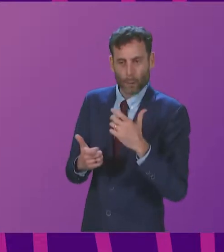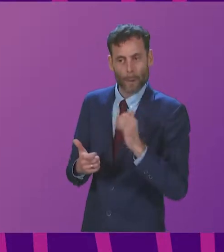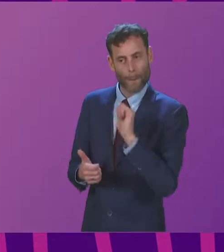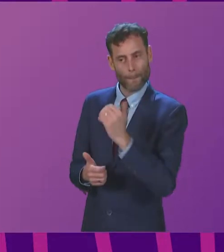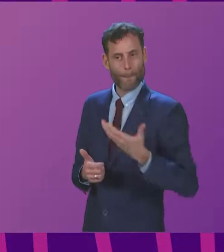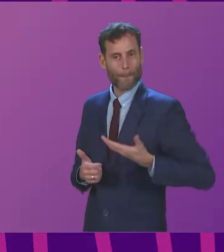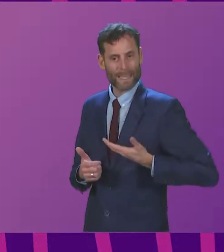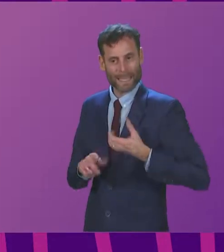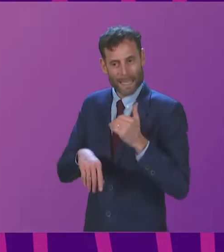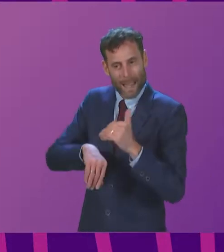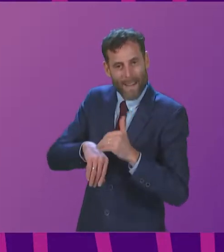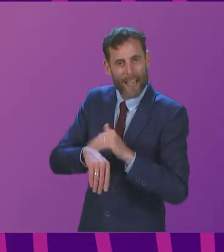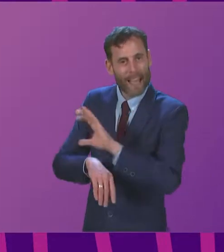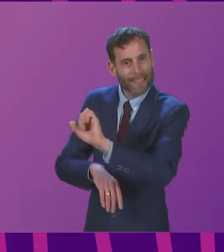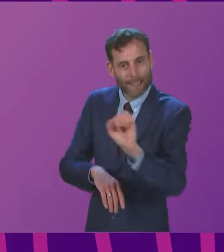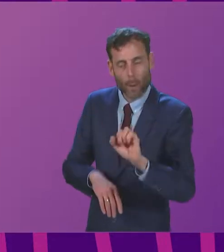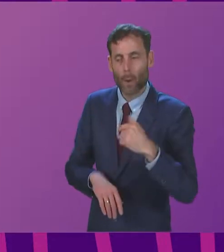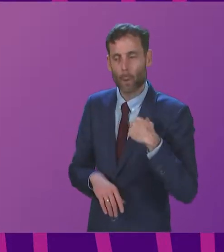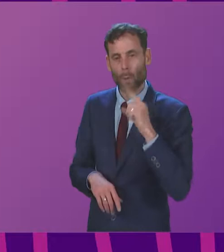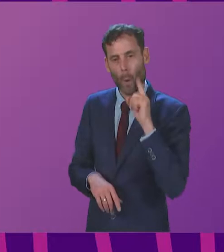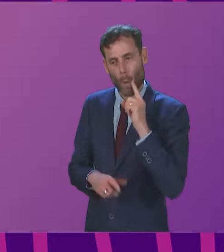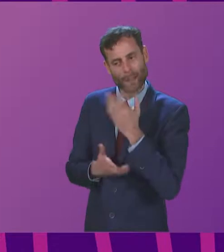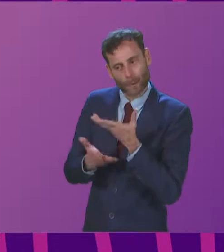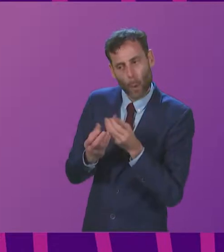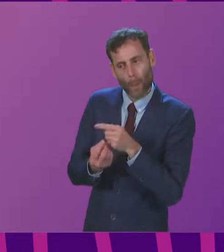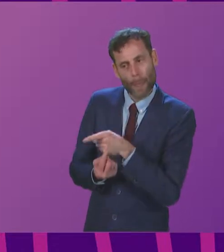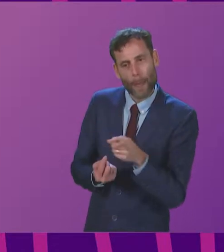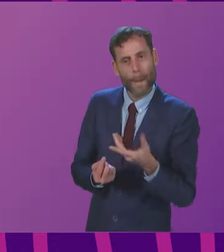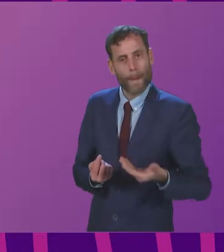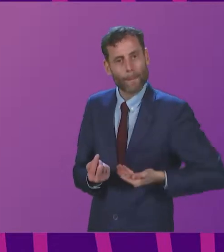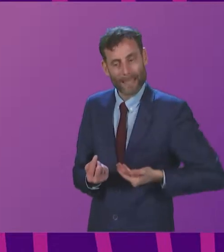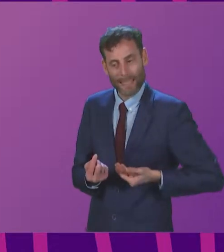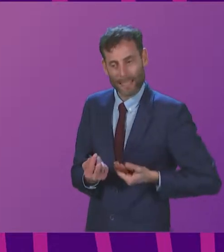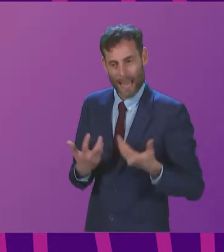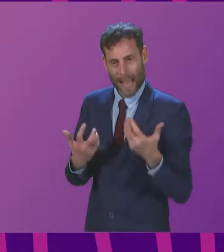with businesses about that and about what they must do in the coming weeks to minimise that risk.